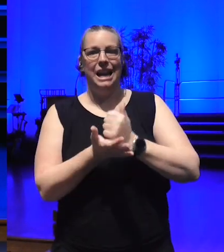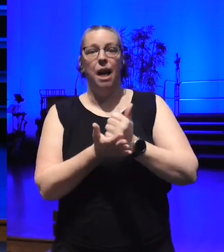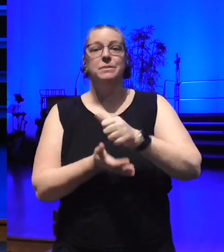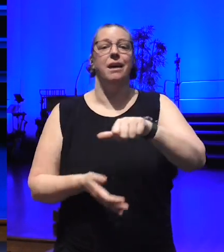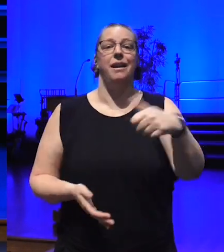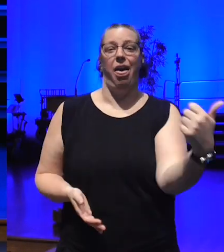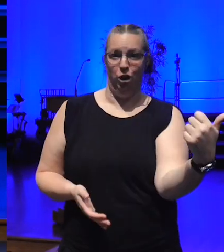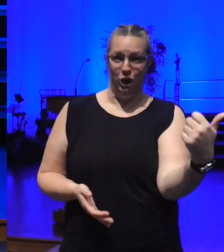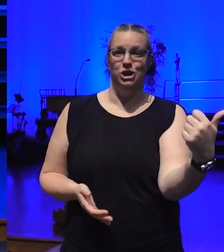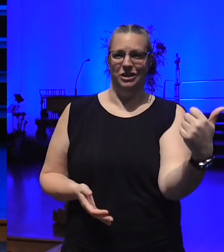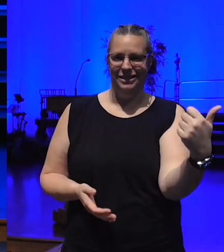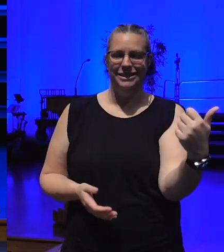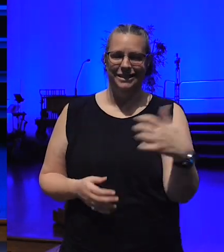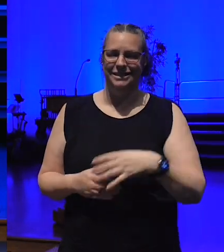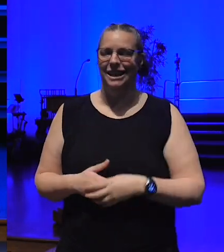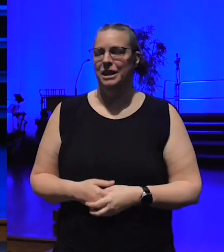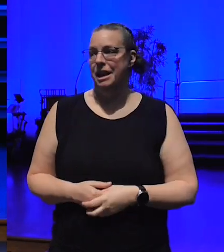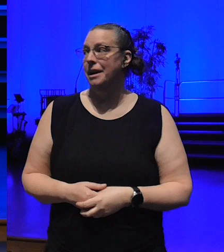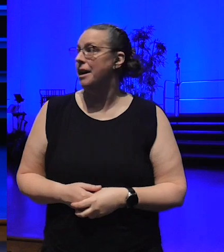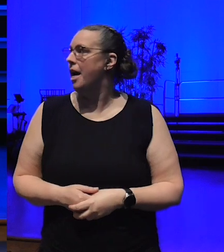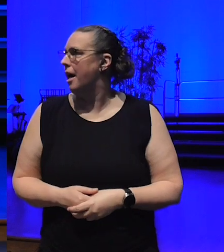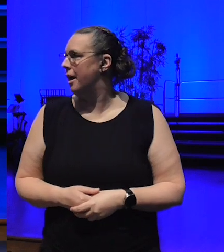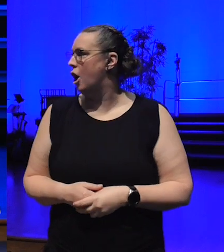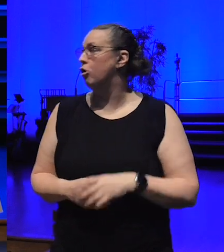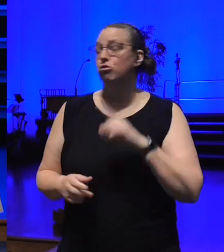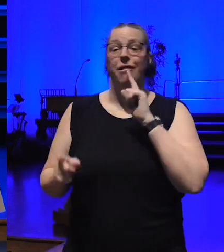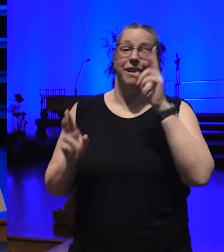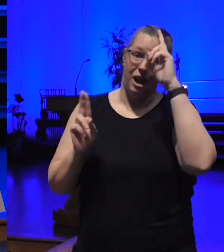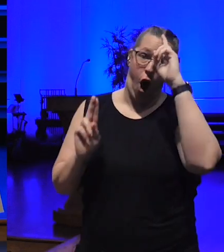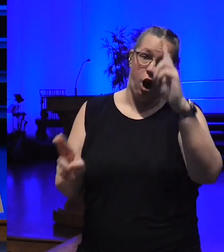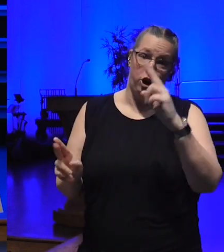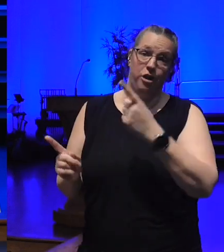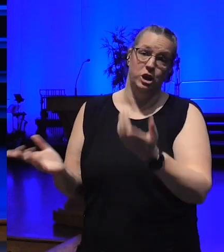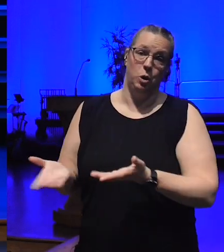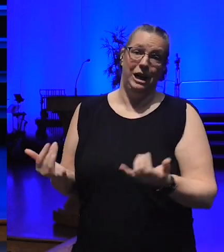Find the meaning of theirs yes it's such an honor to have you here today thank you Arthur